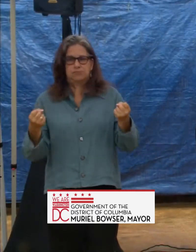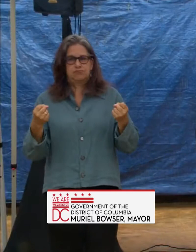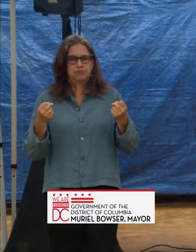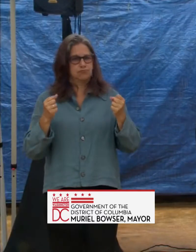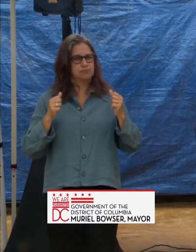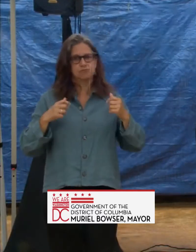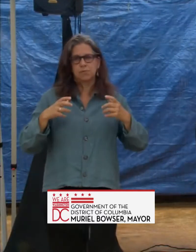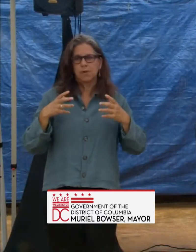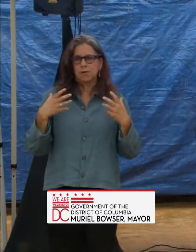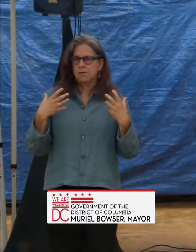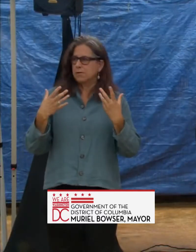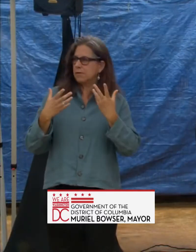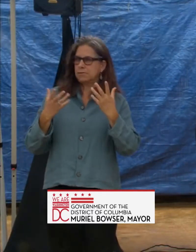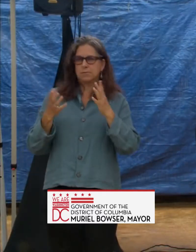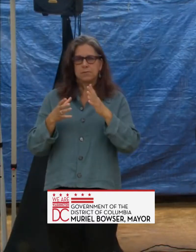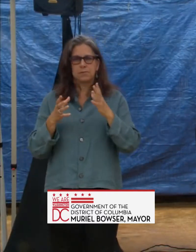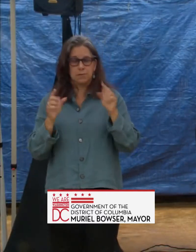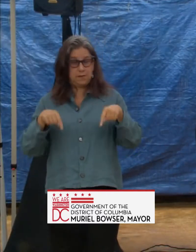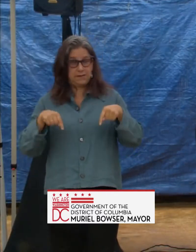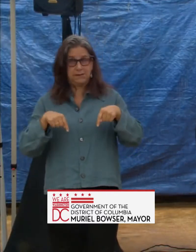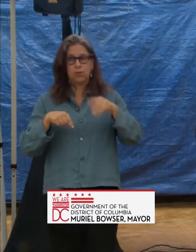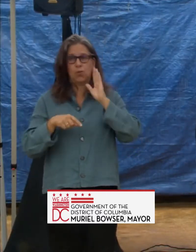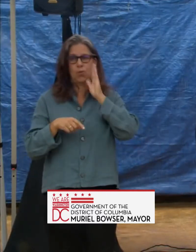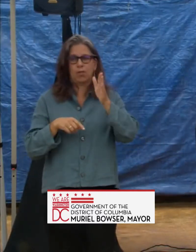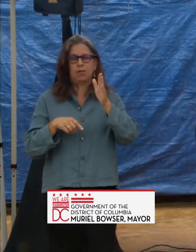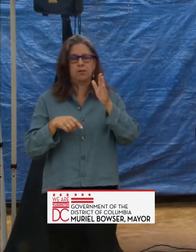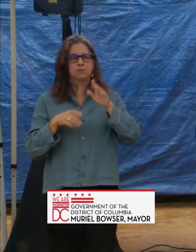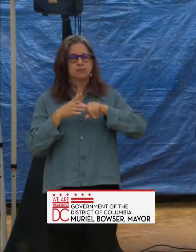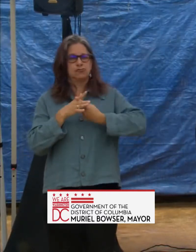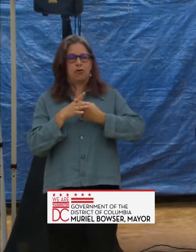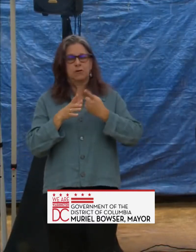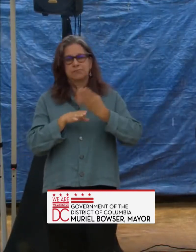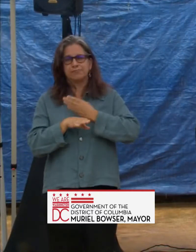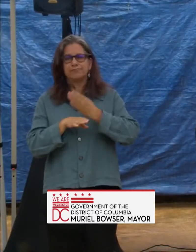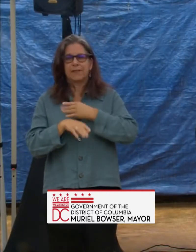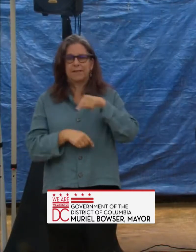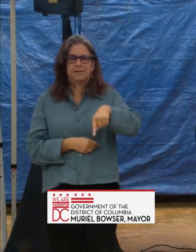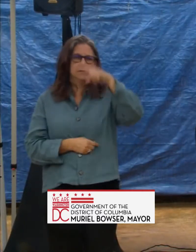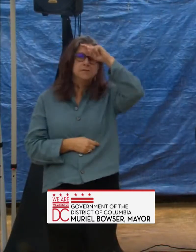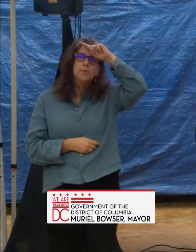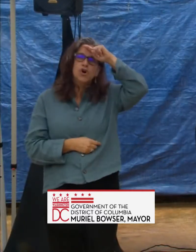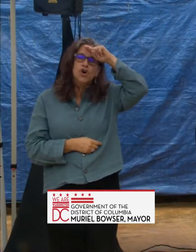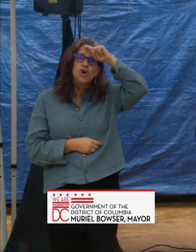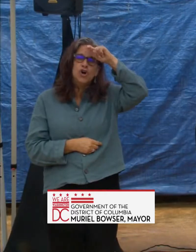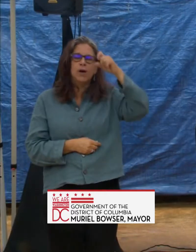KICK OFF THIS SUMMER, A NUMBER OF GREAT STREETS GRANTS HAVE BEEN INVESTED IN KENNEDY STREET.